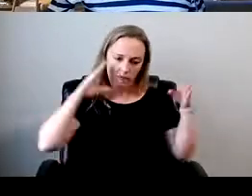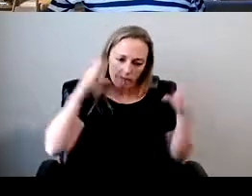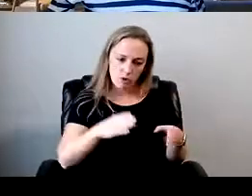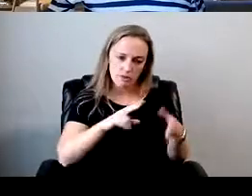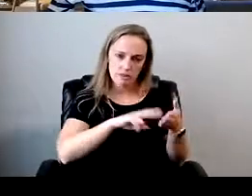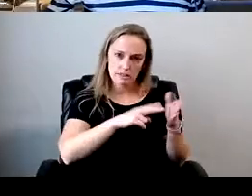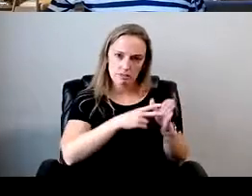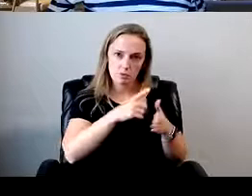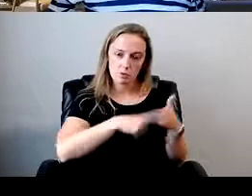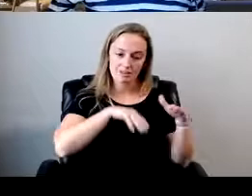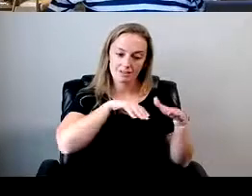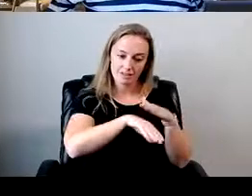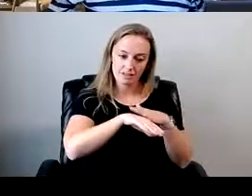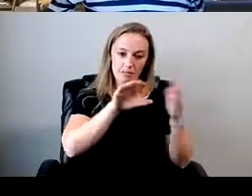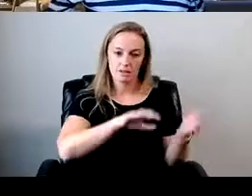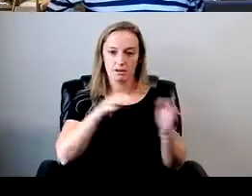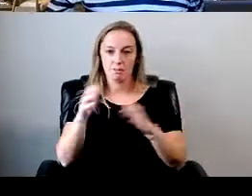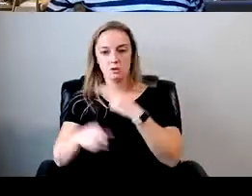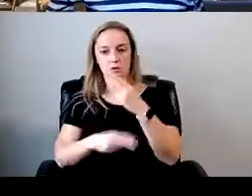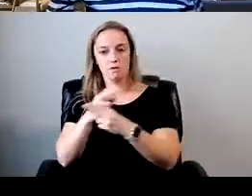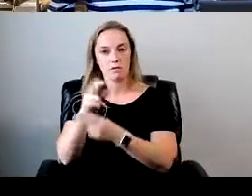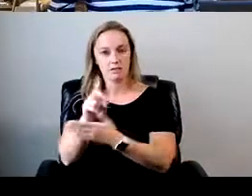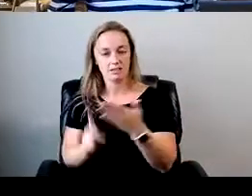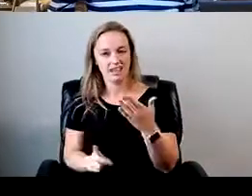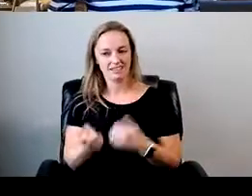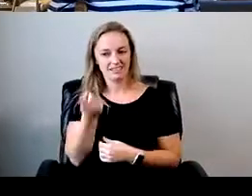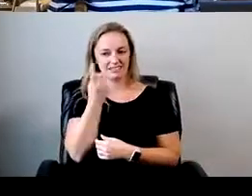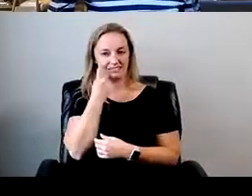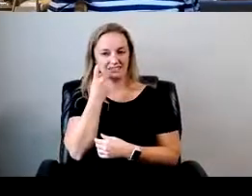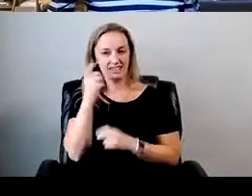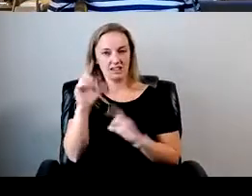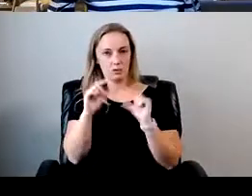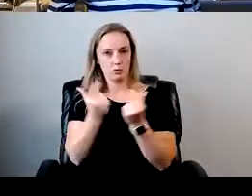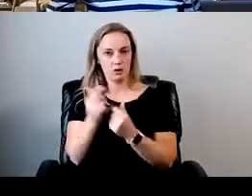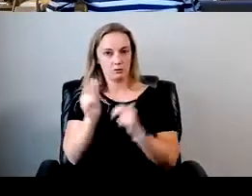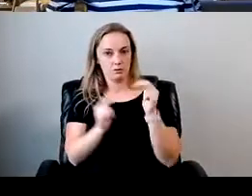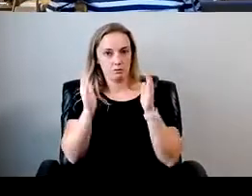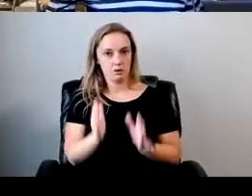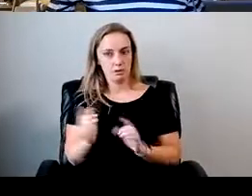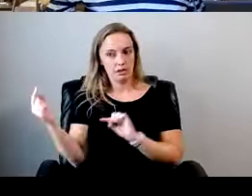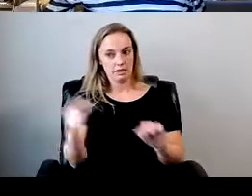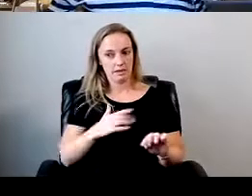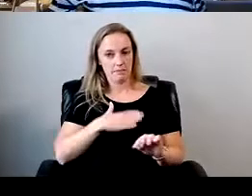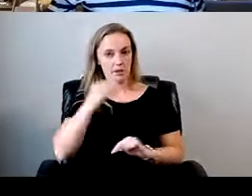versus universal design. Not too long ago, we had a group of builders come into our own home. And one of the things I was very proud of was